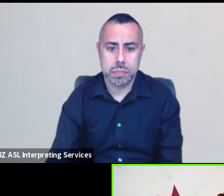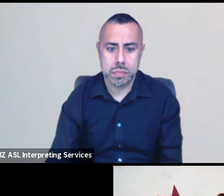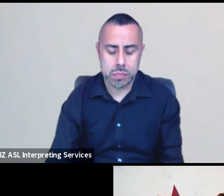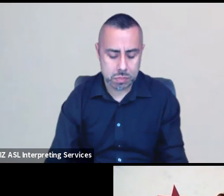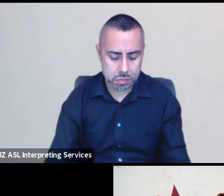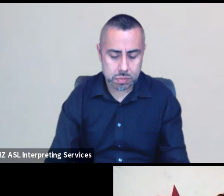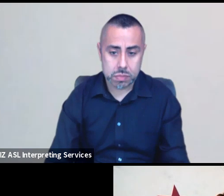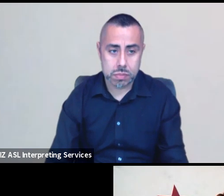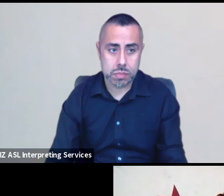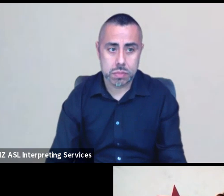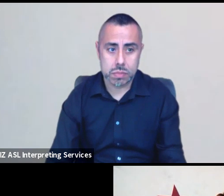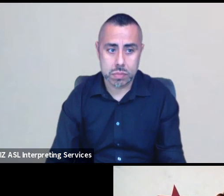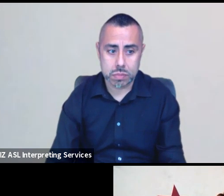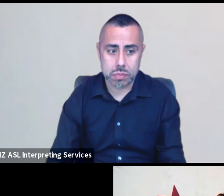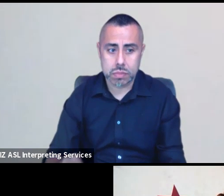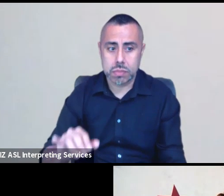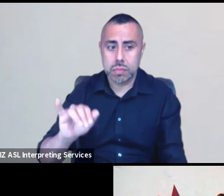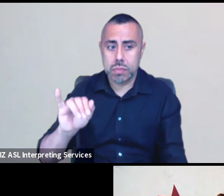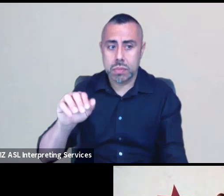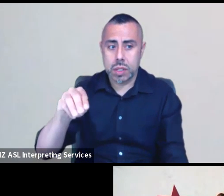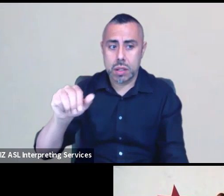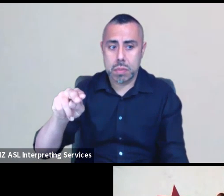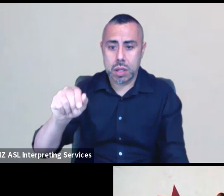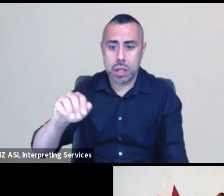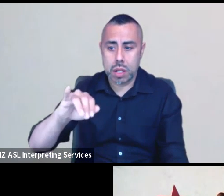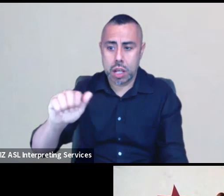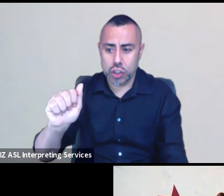(speaking in foreign language)